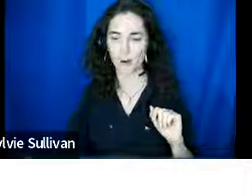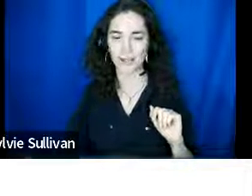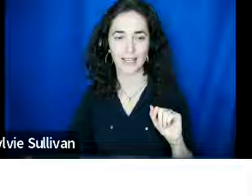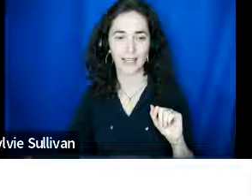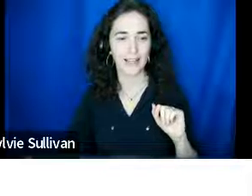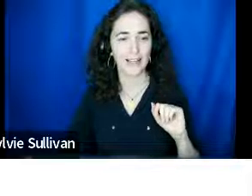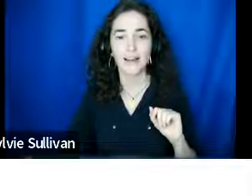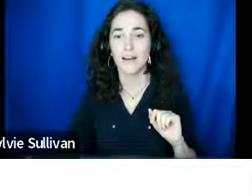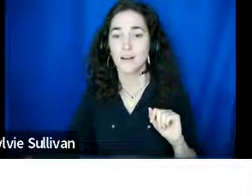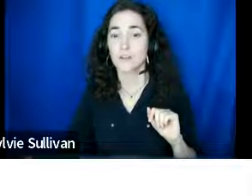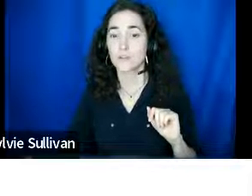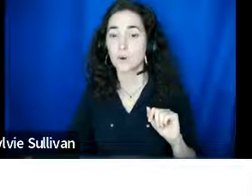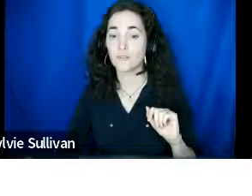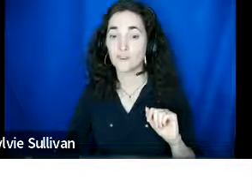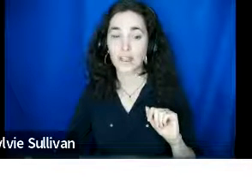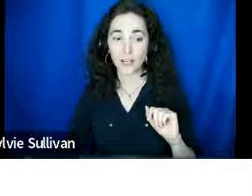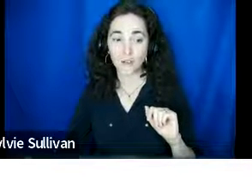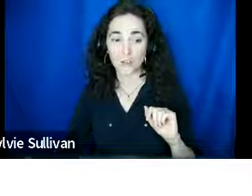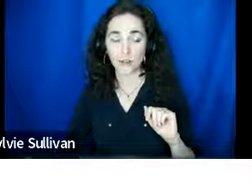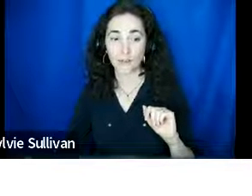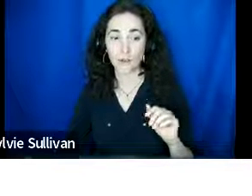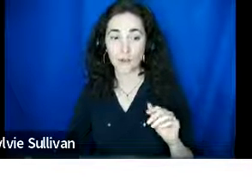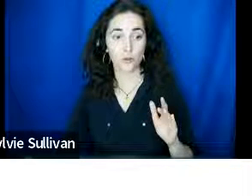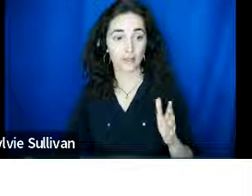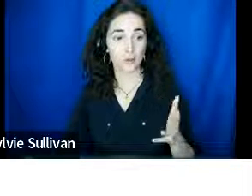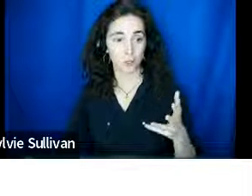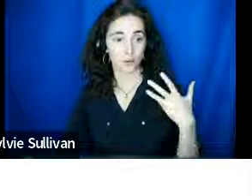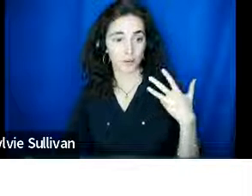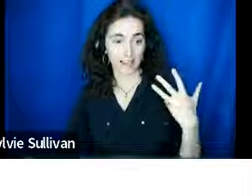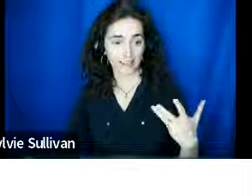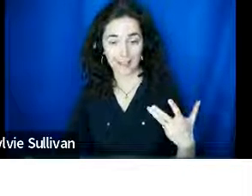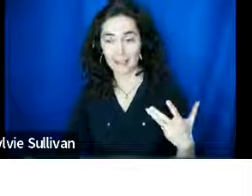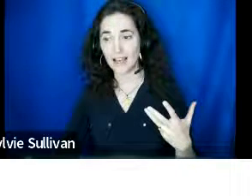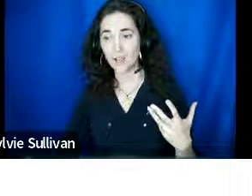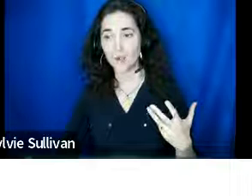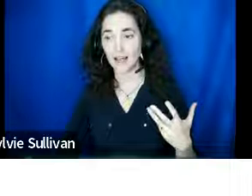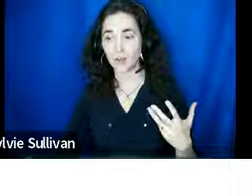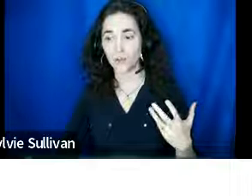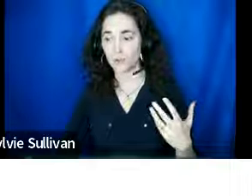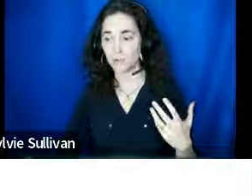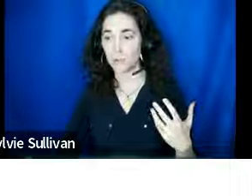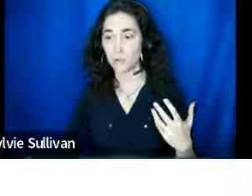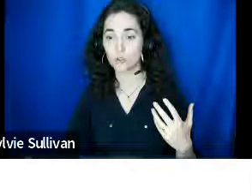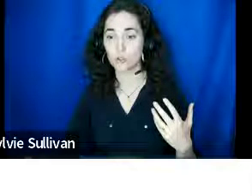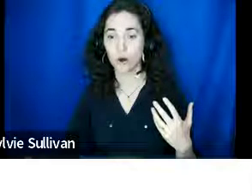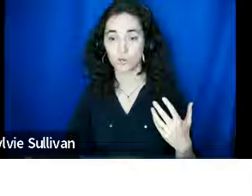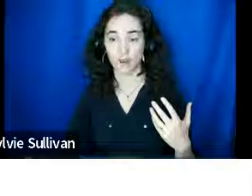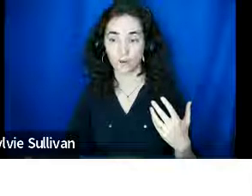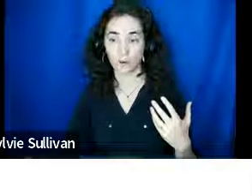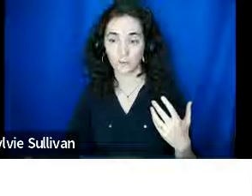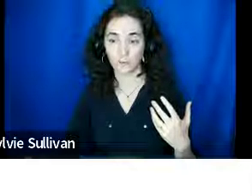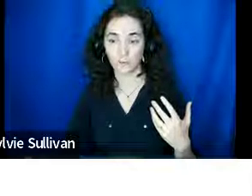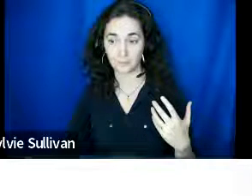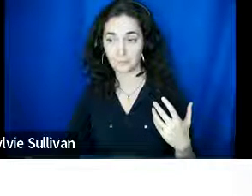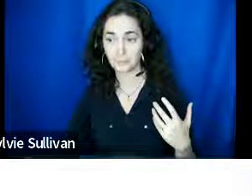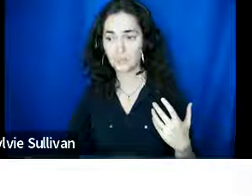Wait. so for the language. First of all, your language learning technique has to allow you to start right away.